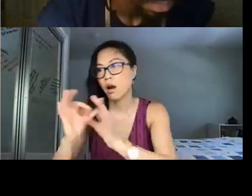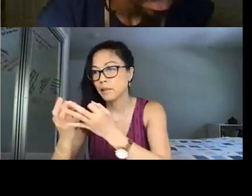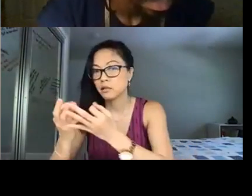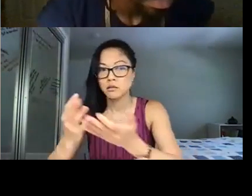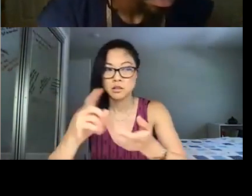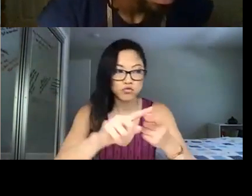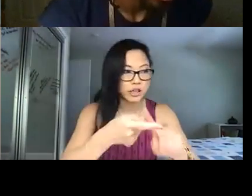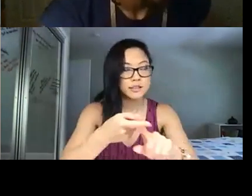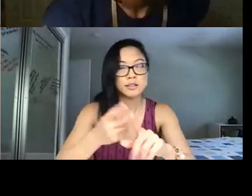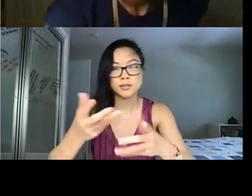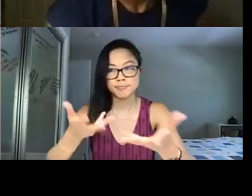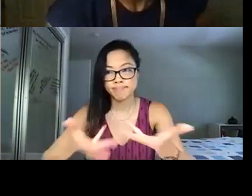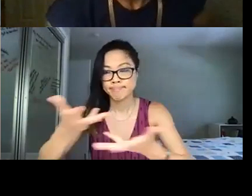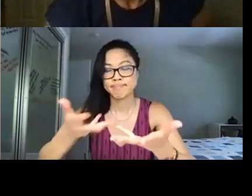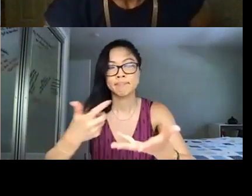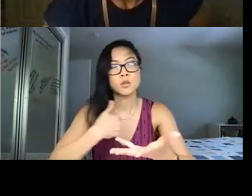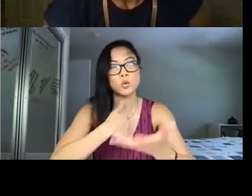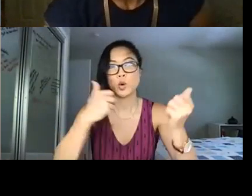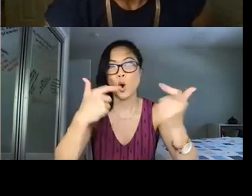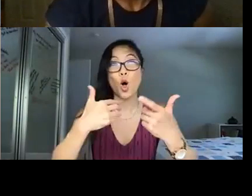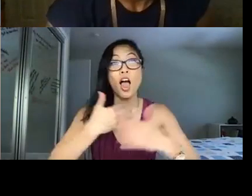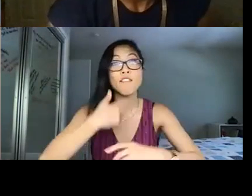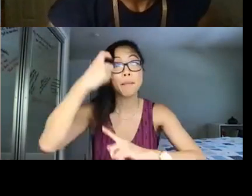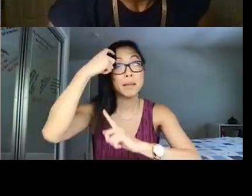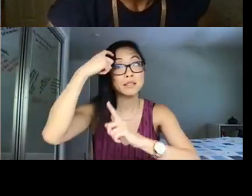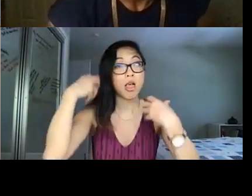We all have mental health 24/seven and it's